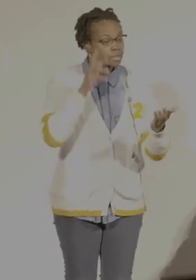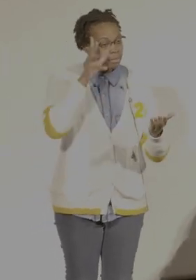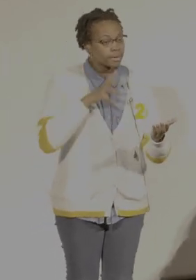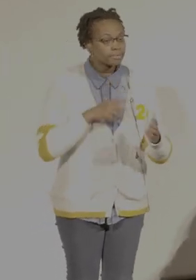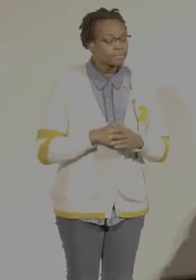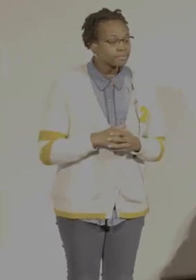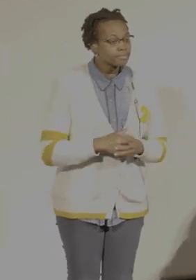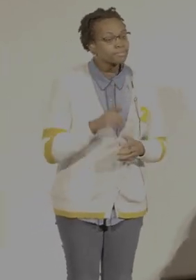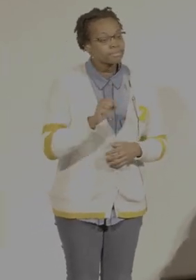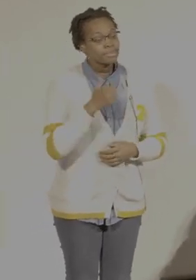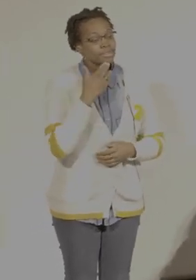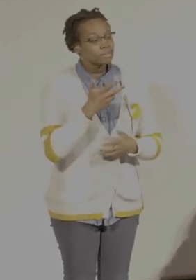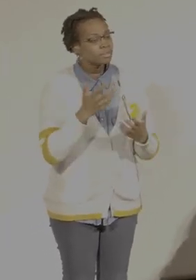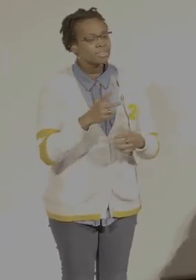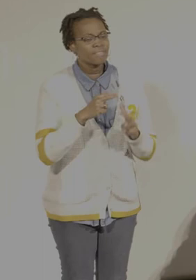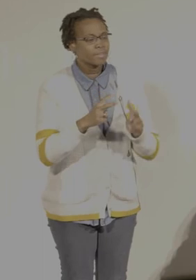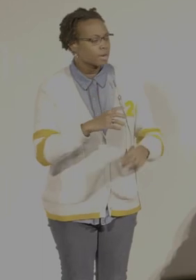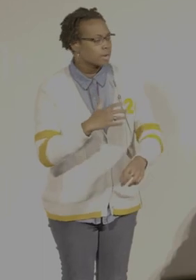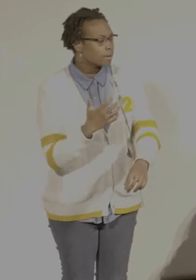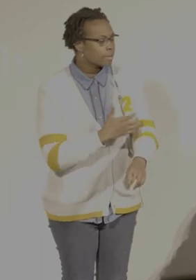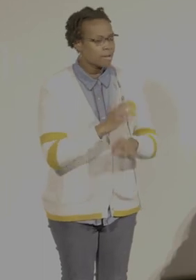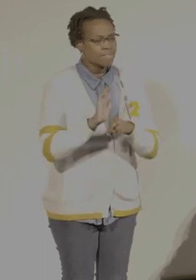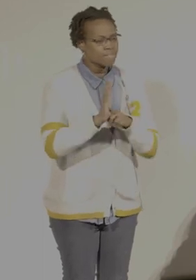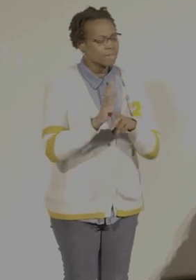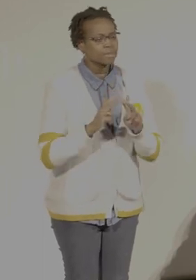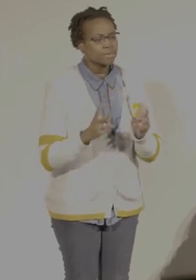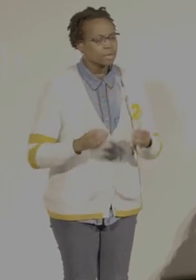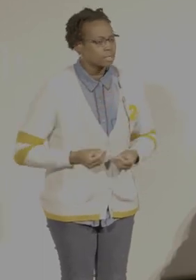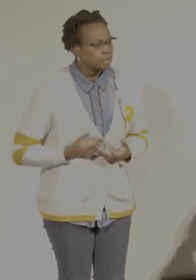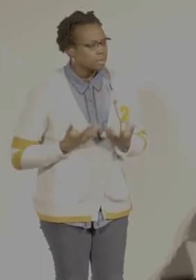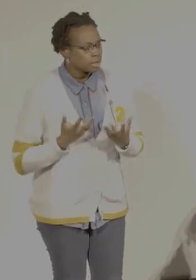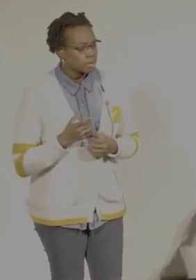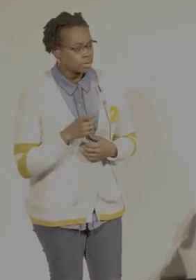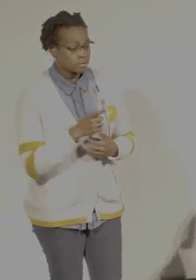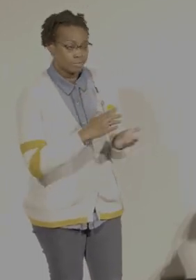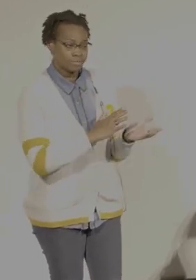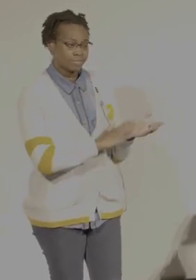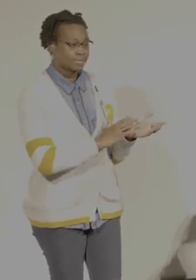[Audience Member] Yeah, thank you very much. A very powerful, powerful film. Very inspirational, you are to be commended for it.